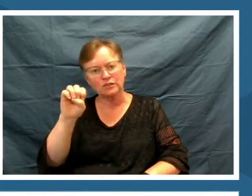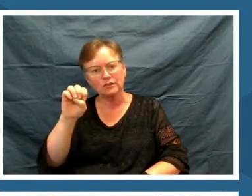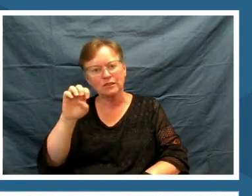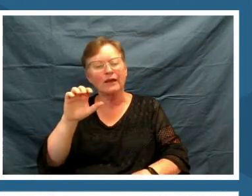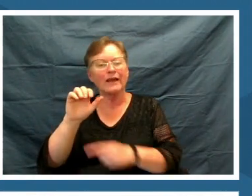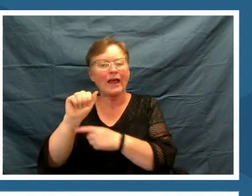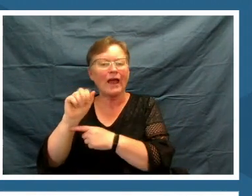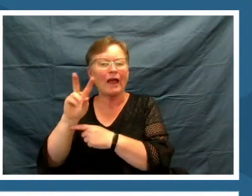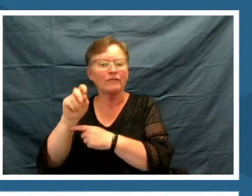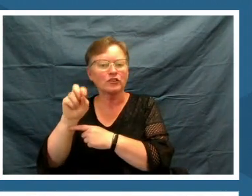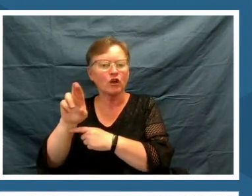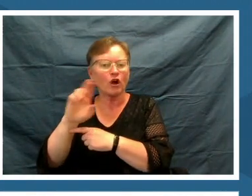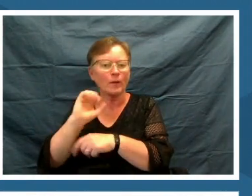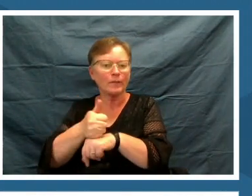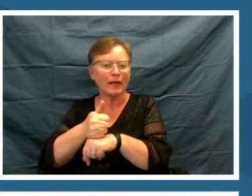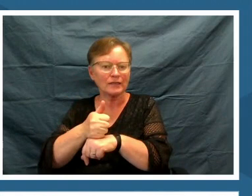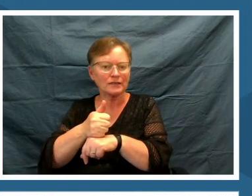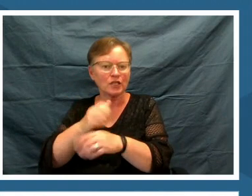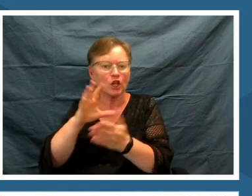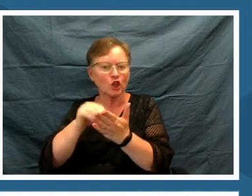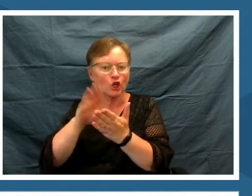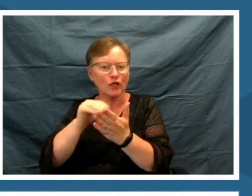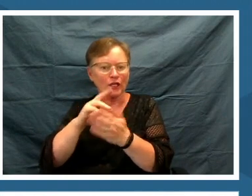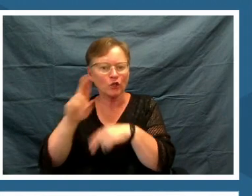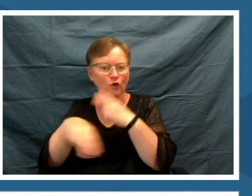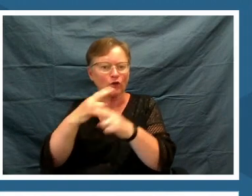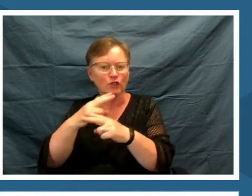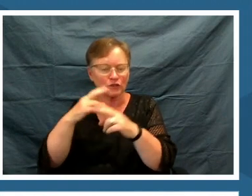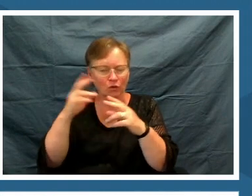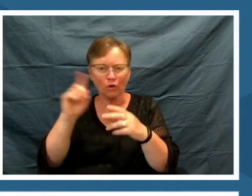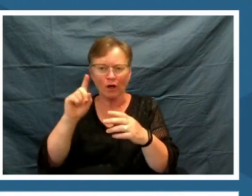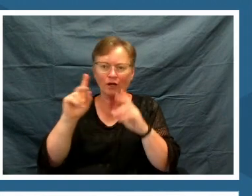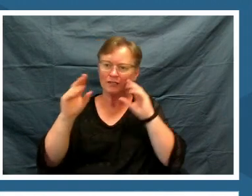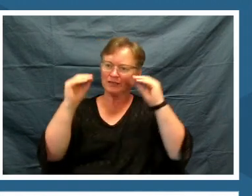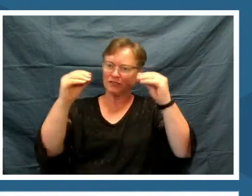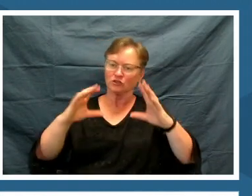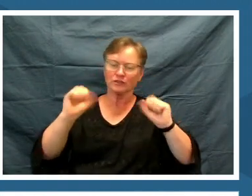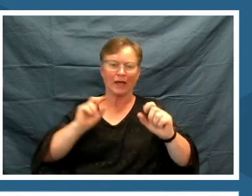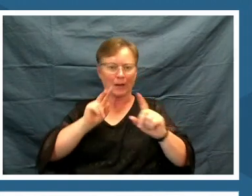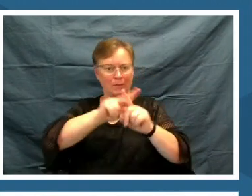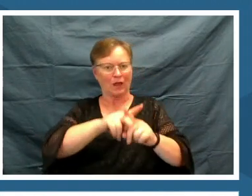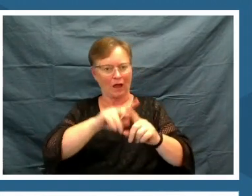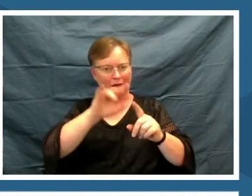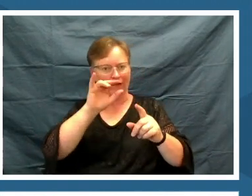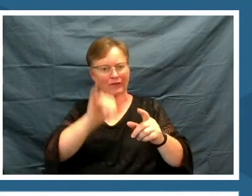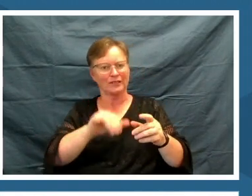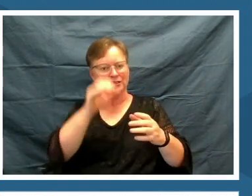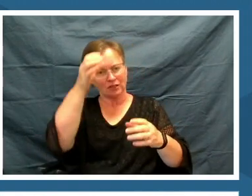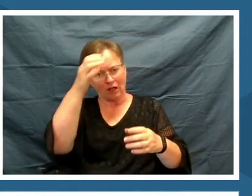intellectual property and how teachers can apply these concepts to foster